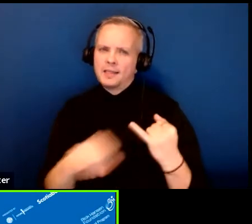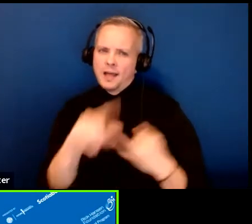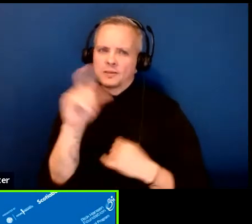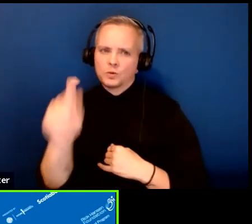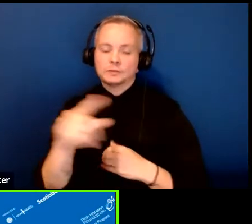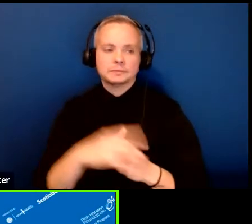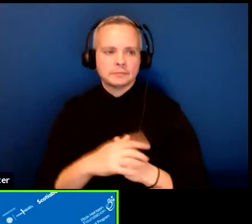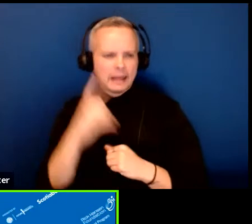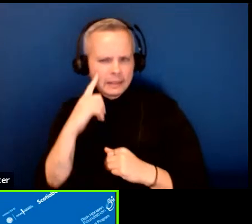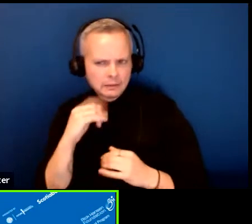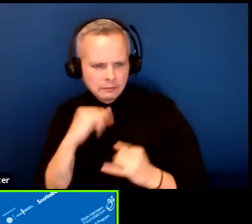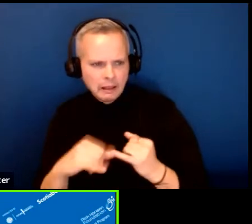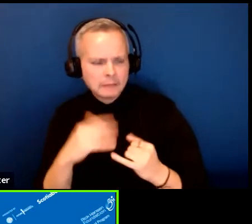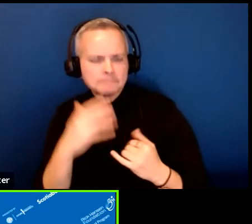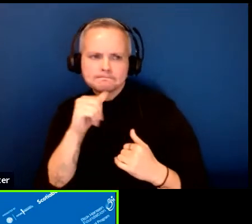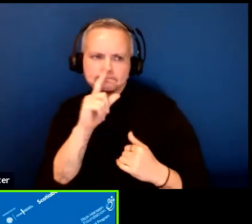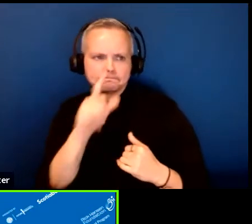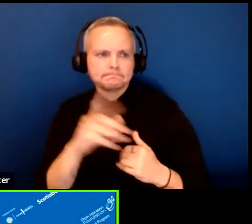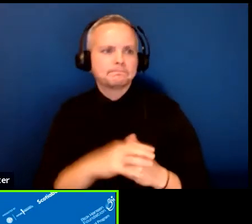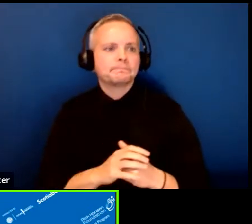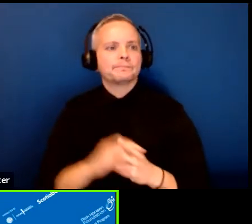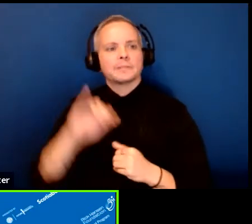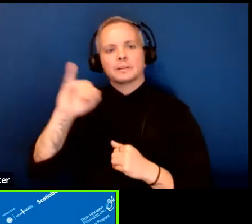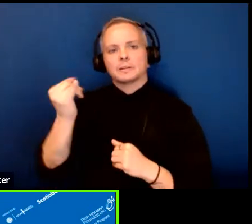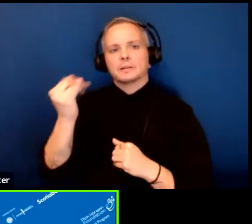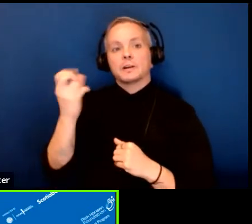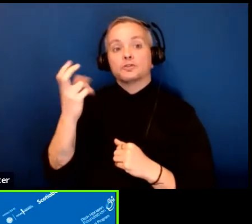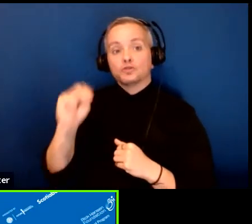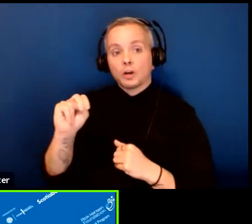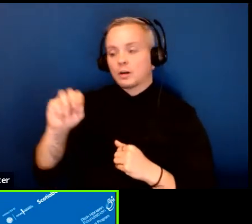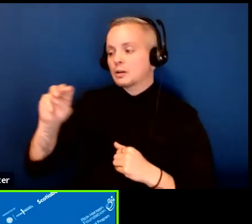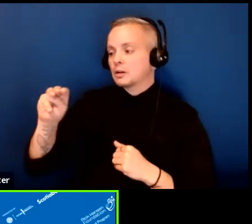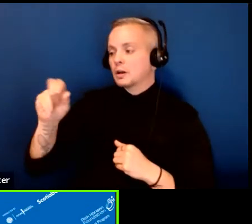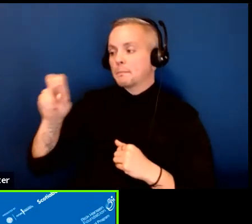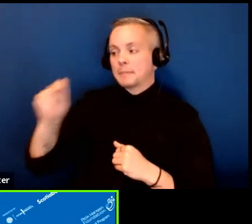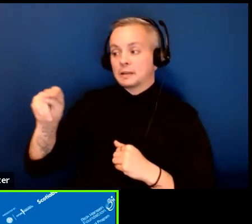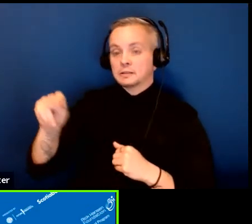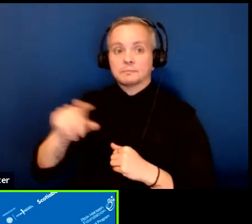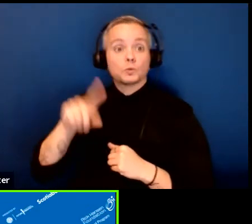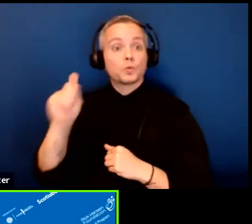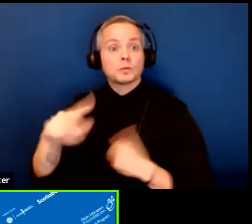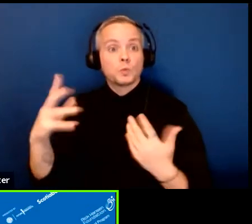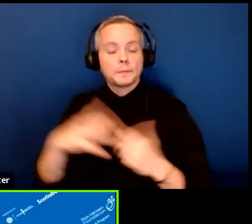I THINK, FROM JOHN MASON. YOU HAD MENTIONED THAT THERE ARE